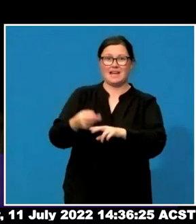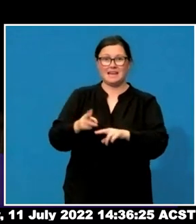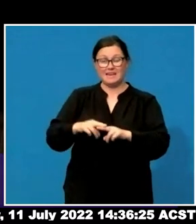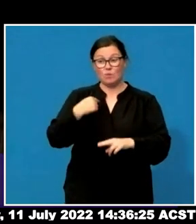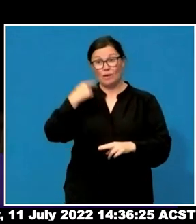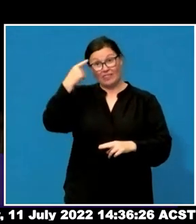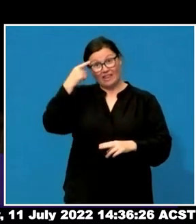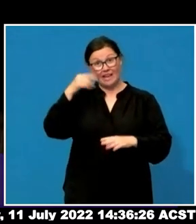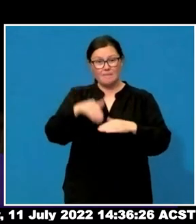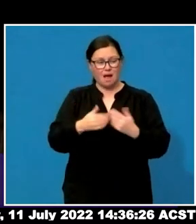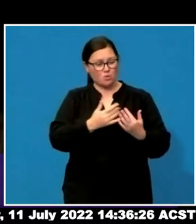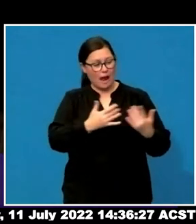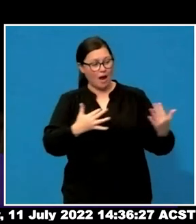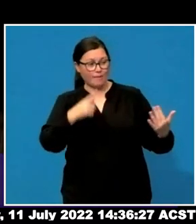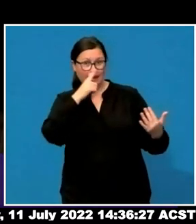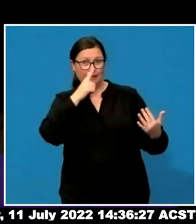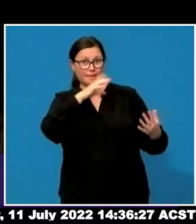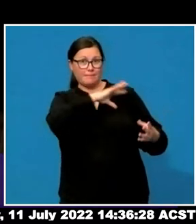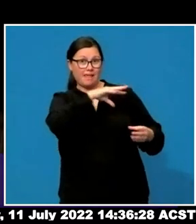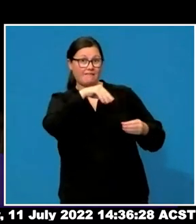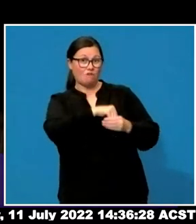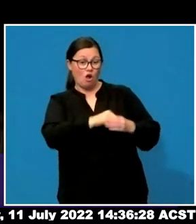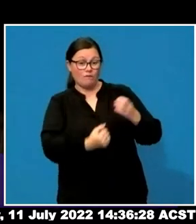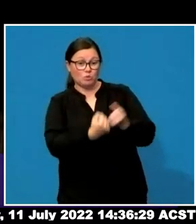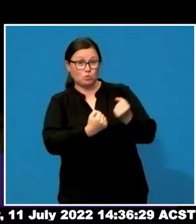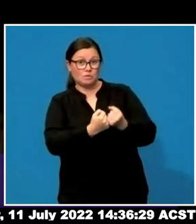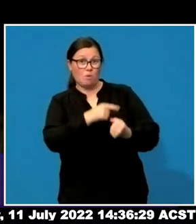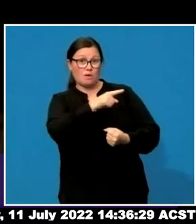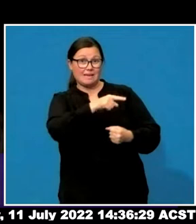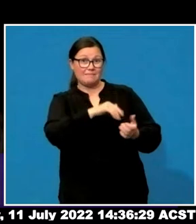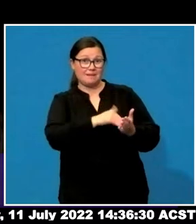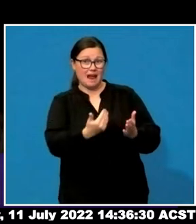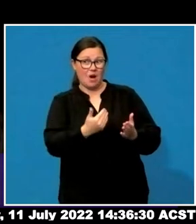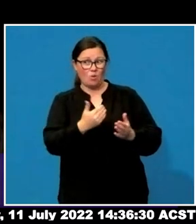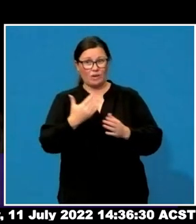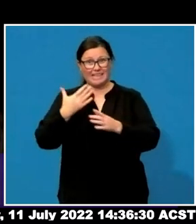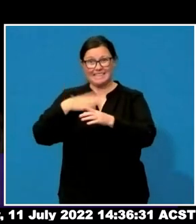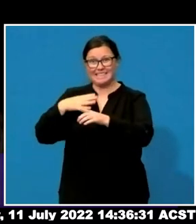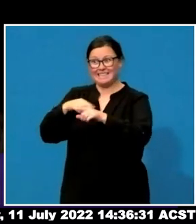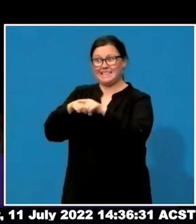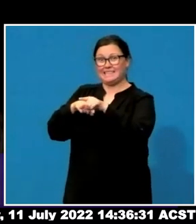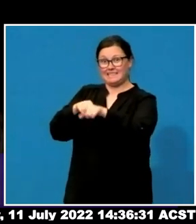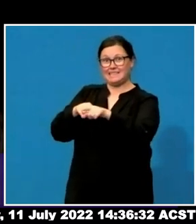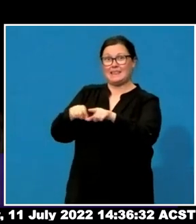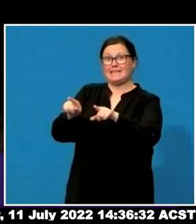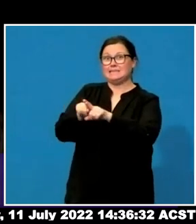Joziah's care now, you would still need to be able to have those types of services available in Tennant Creek, and they're just sadly not.